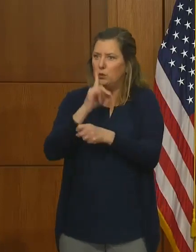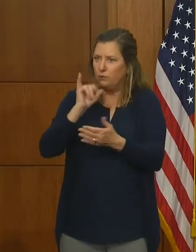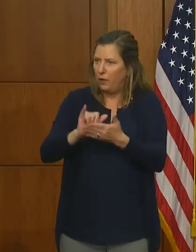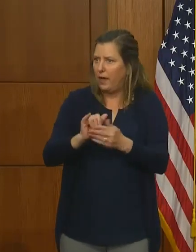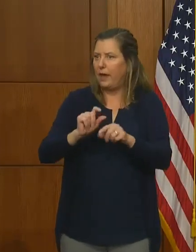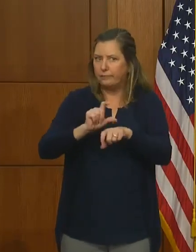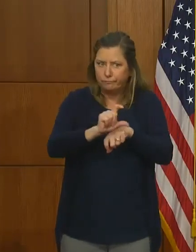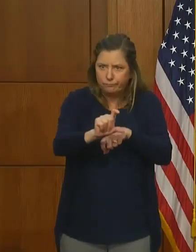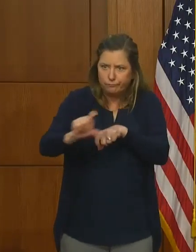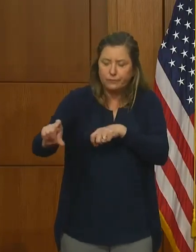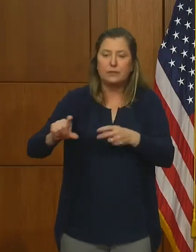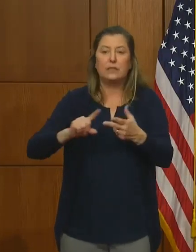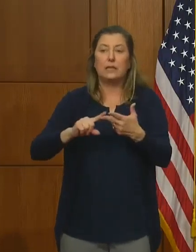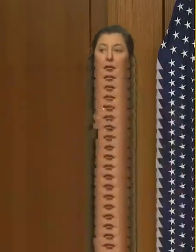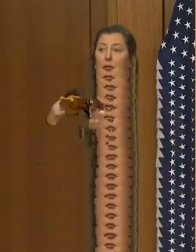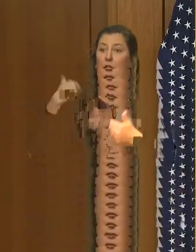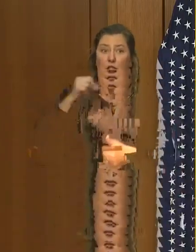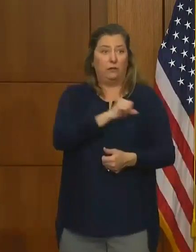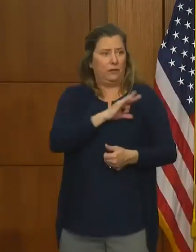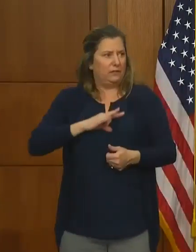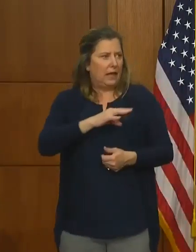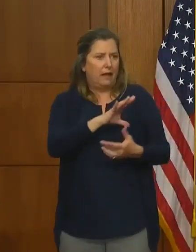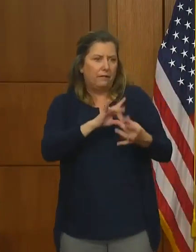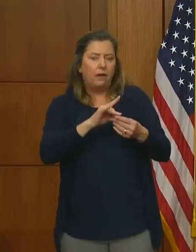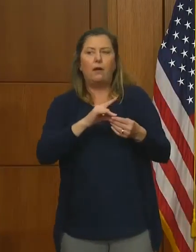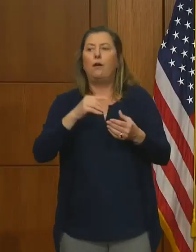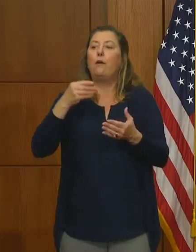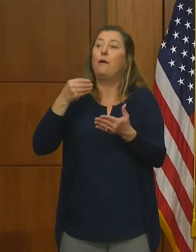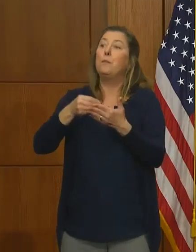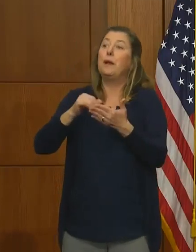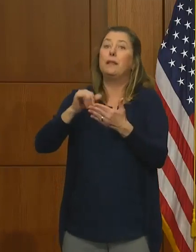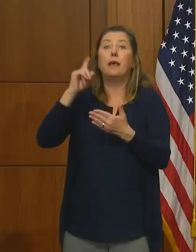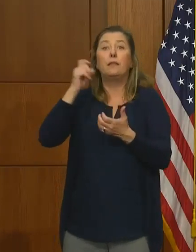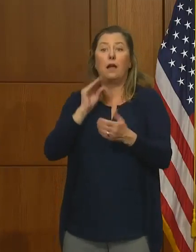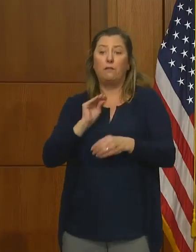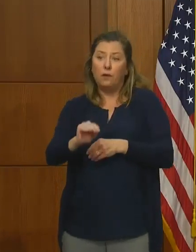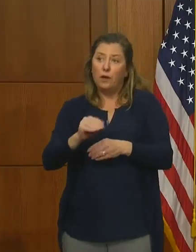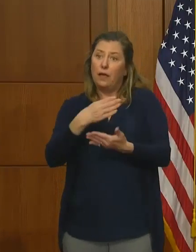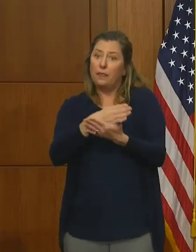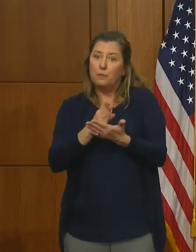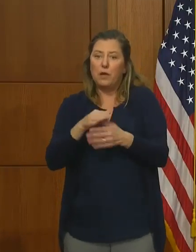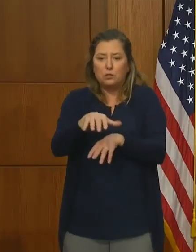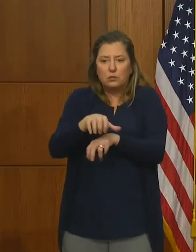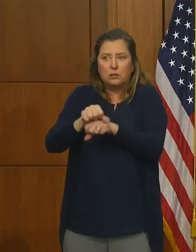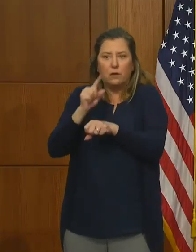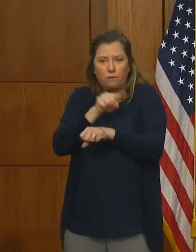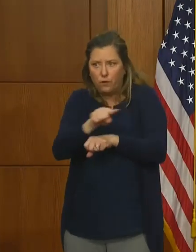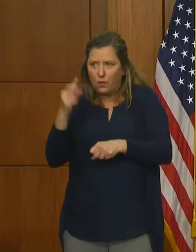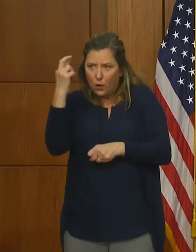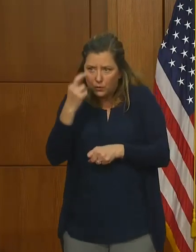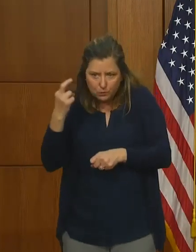MONIES. THAT CAN BE USED FOR THOSE PURPOSES. OBVIOUSLY HEARD THE CHIEF OF STAFF TALK ABOUT